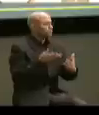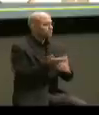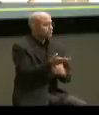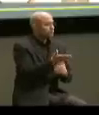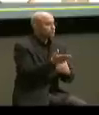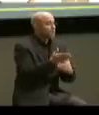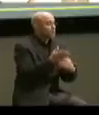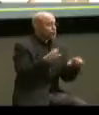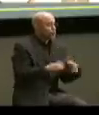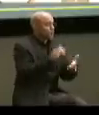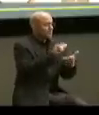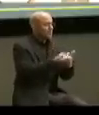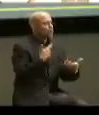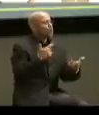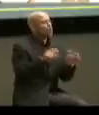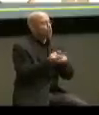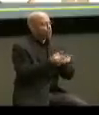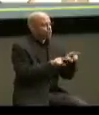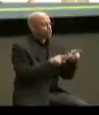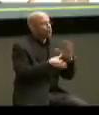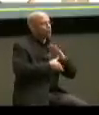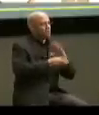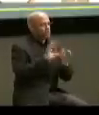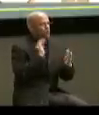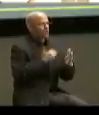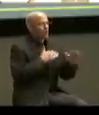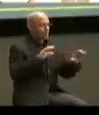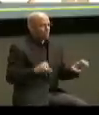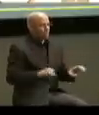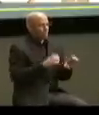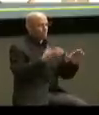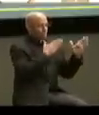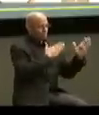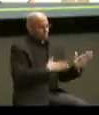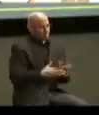IN DOING THAT, WE ARE ALSO REVIEWING OUR PERFORMANCE PLANS